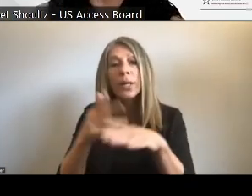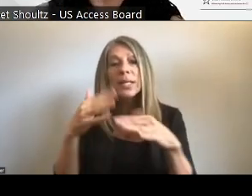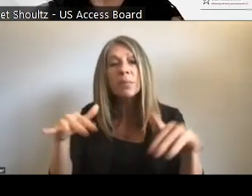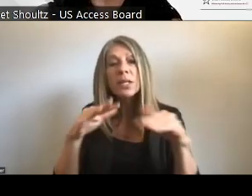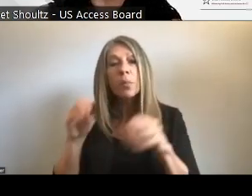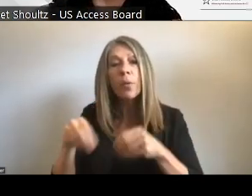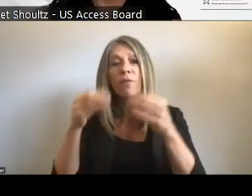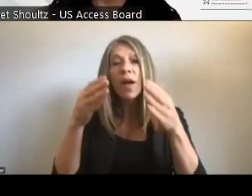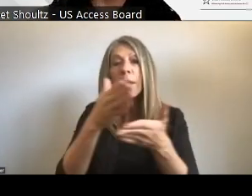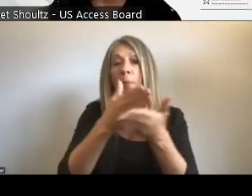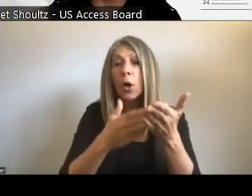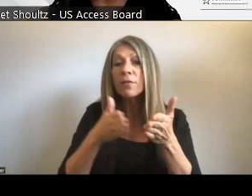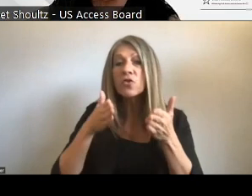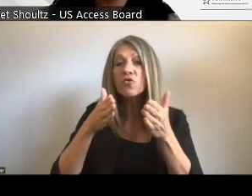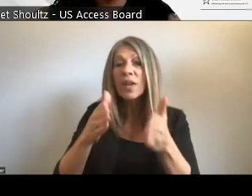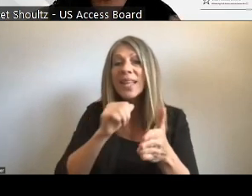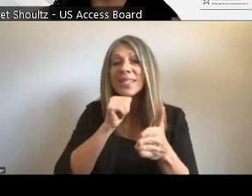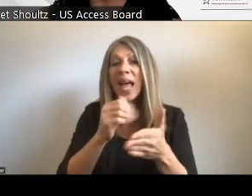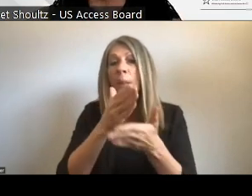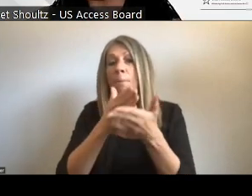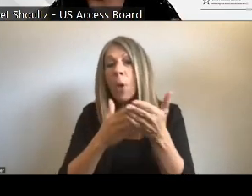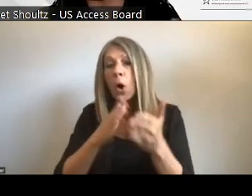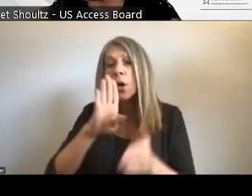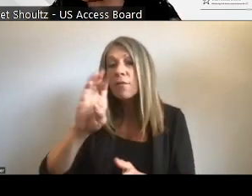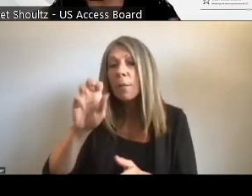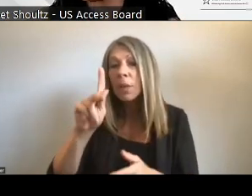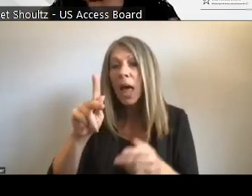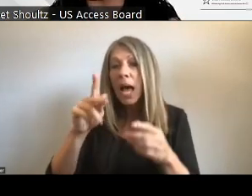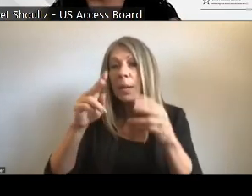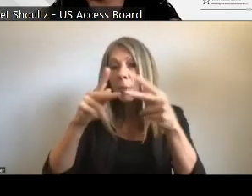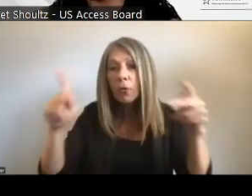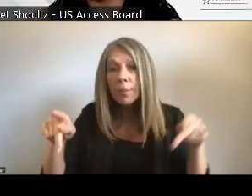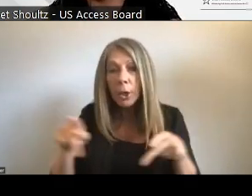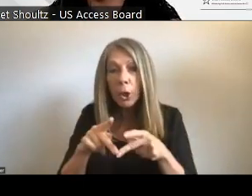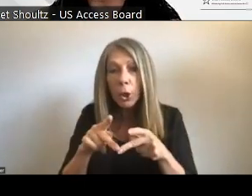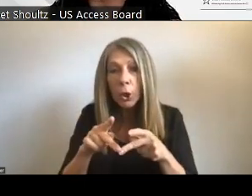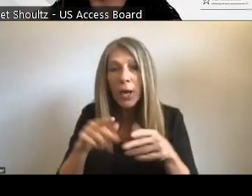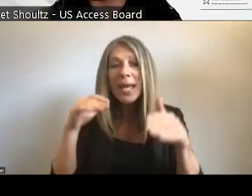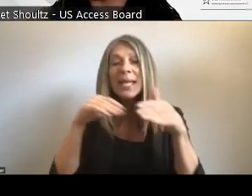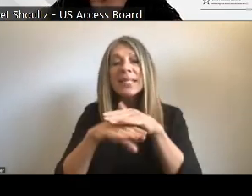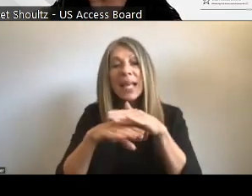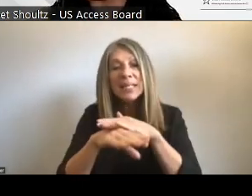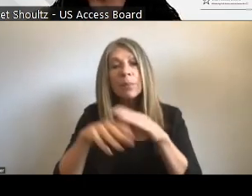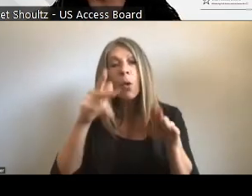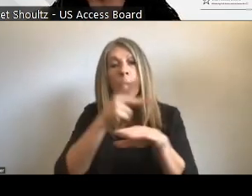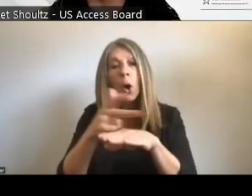provided on a section of a street that is not part of a block perimeter, accessible parking spaces